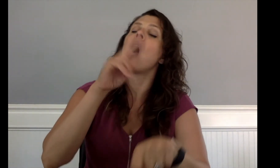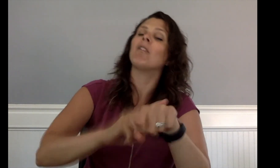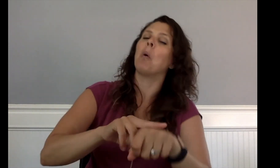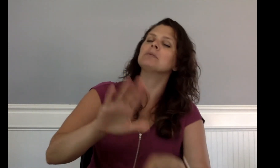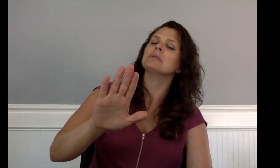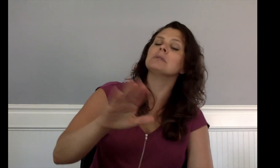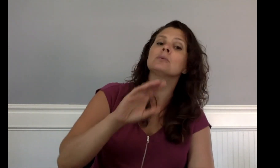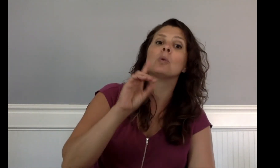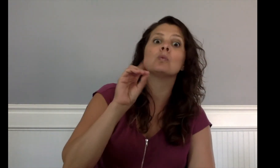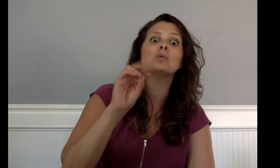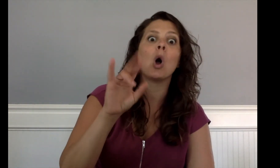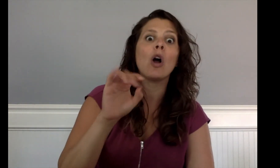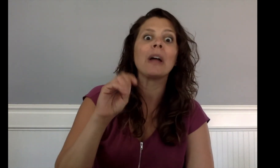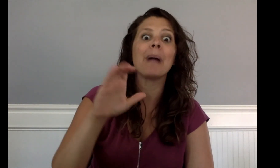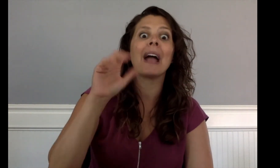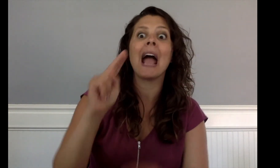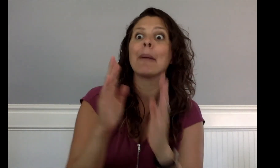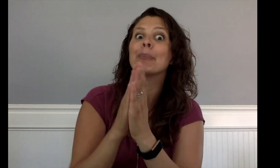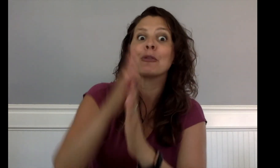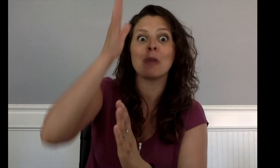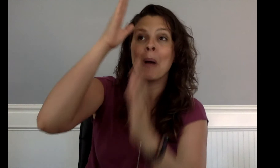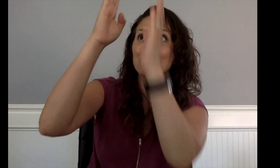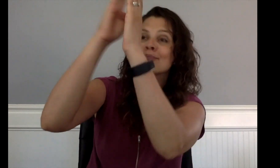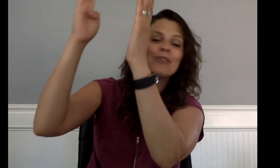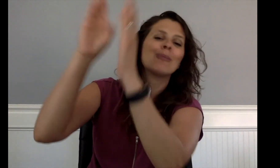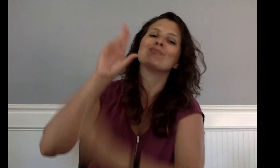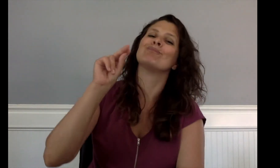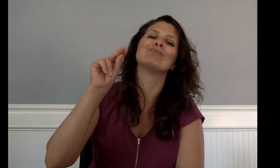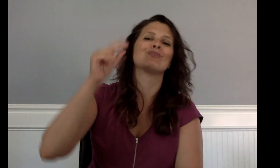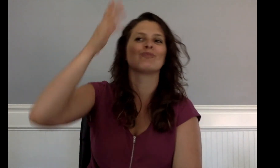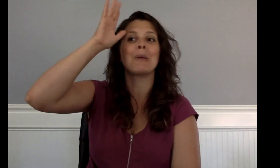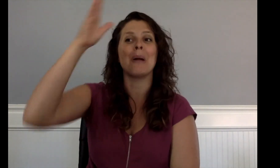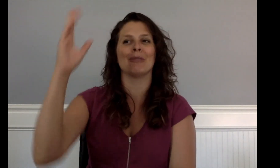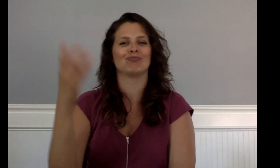“Except, of course, the Dorrie McCann books.